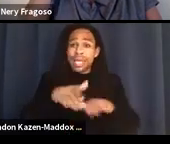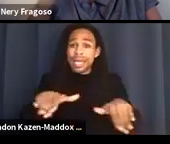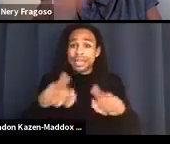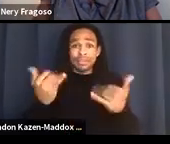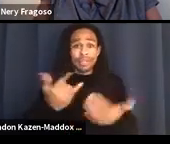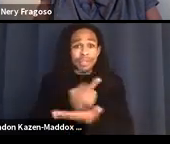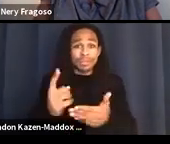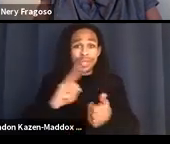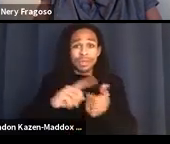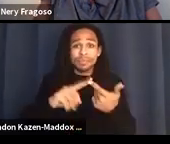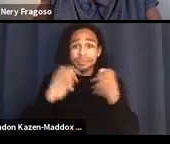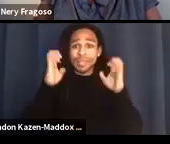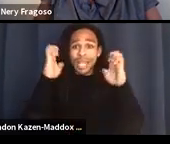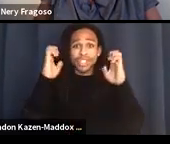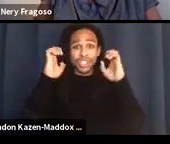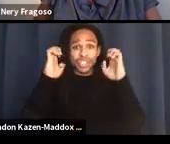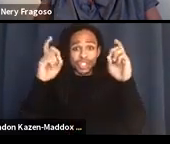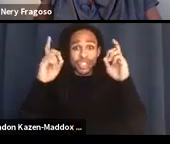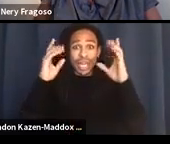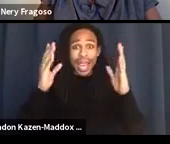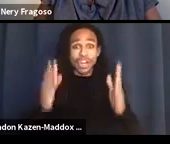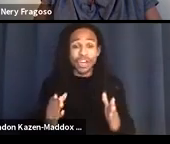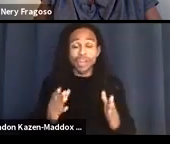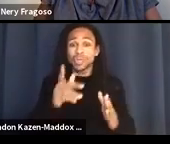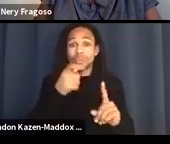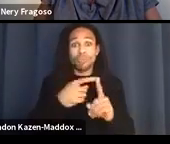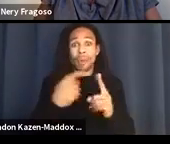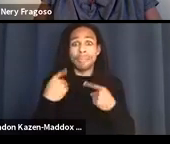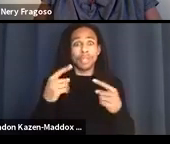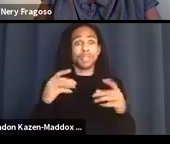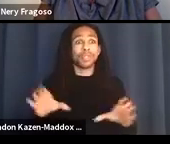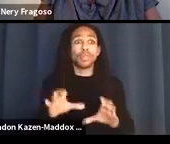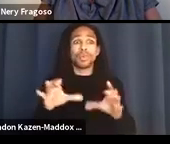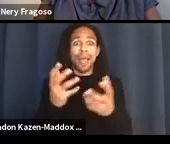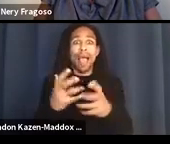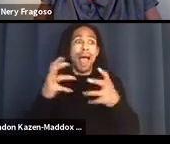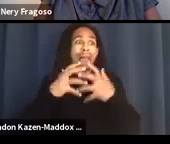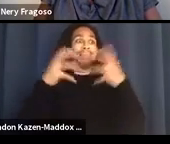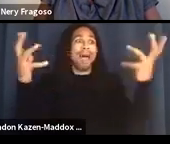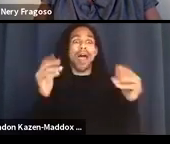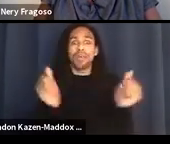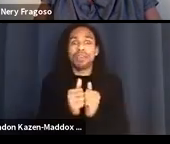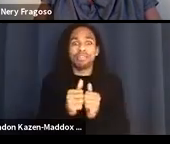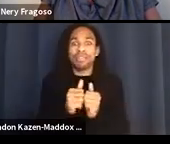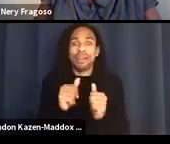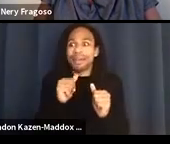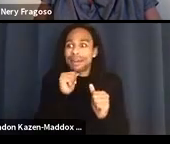necessary workers. With that, I want to thank all of our panelists for joining us. I'm going